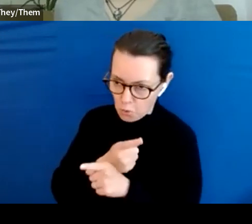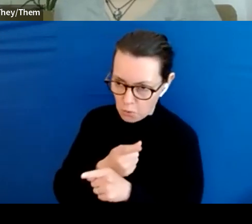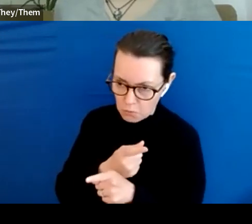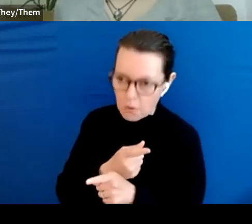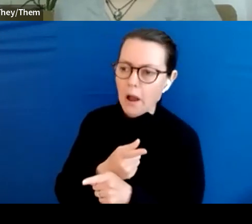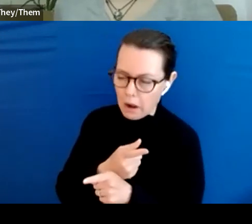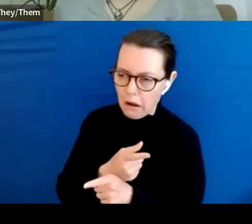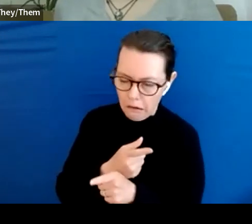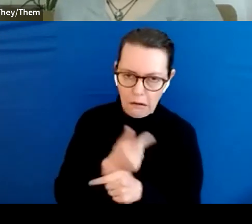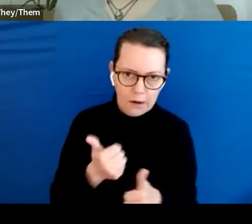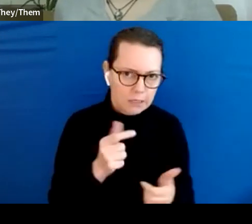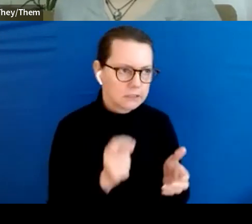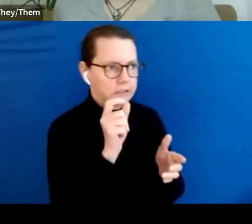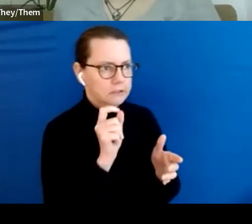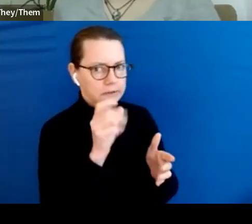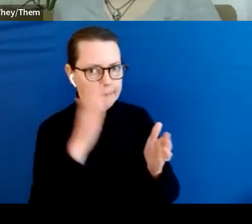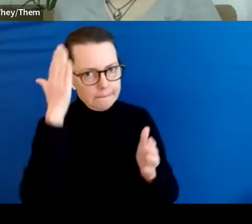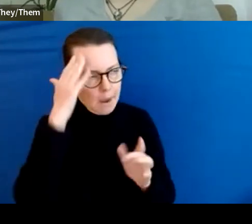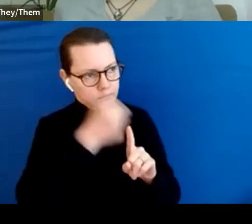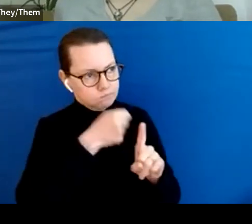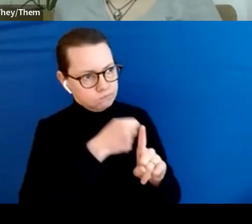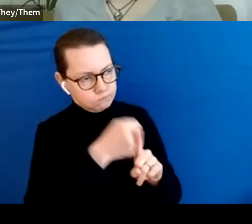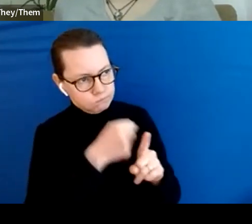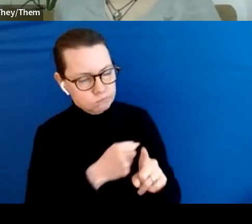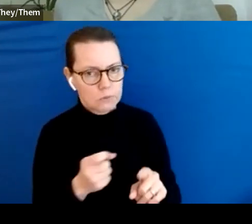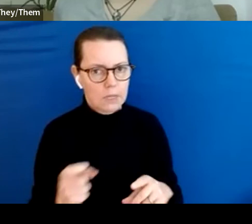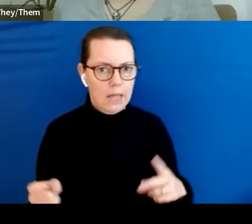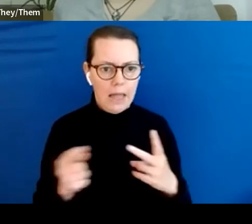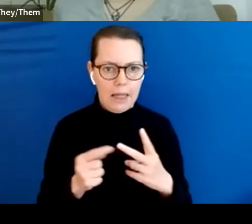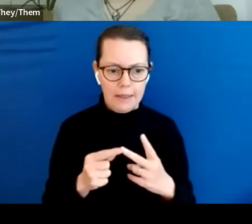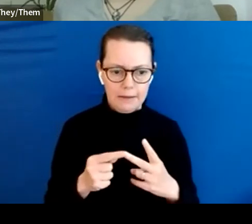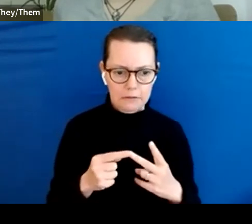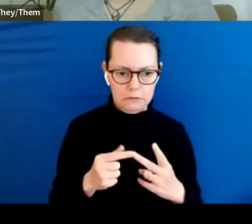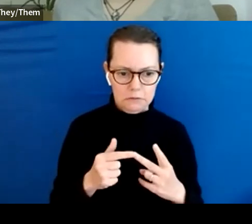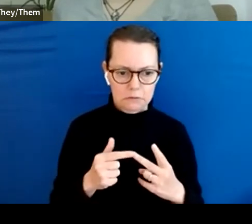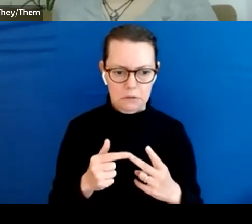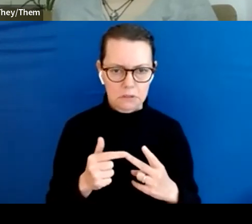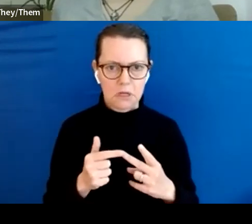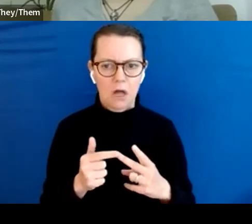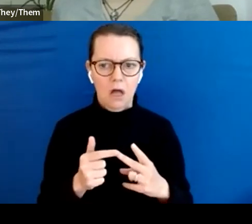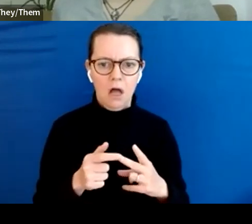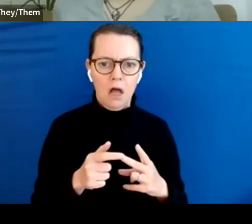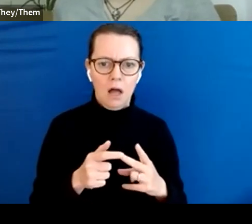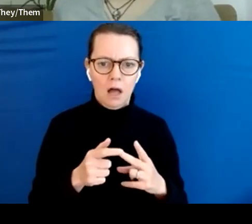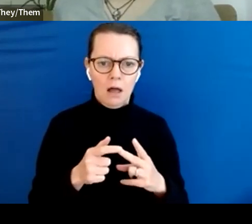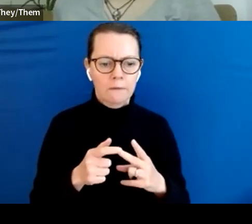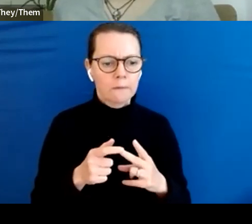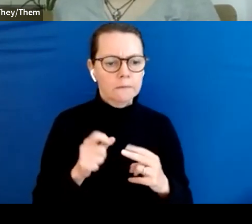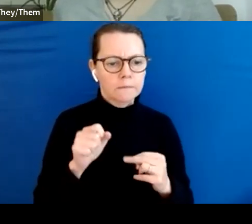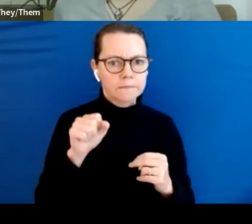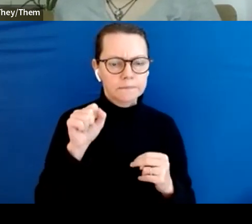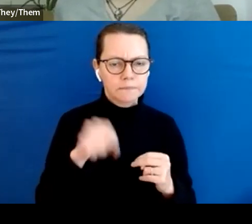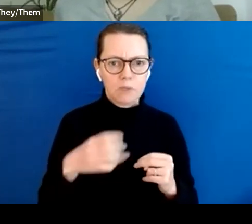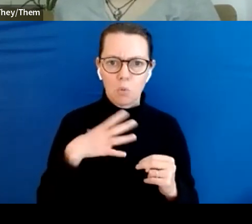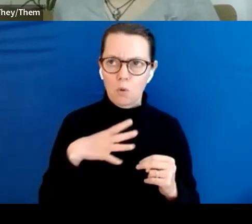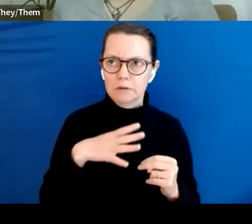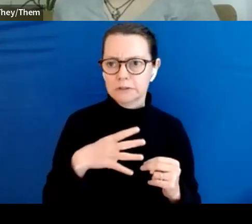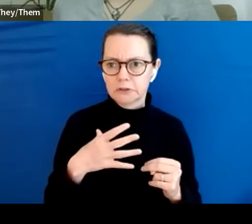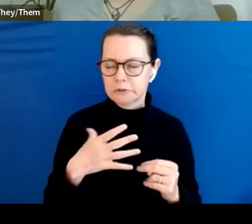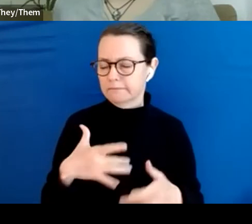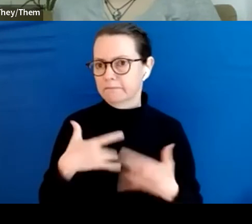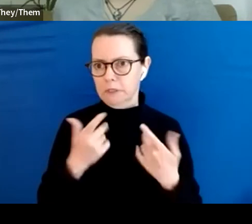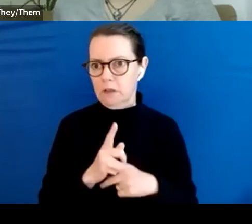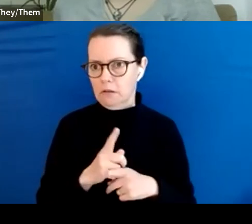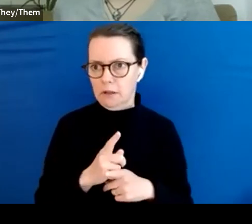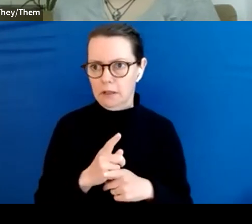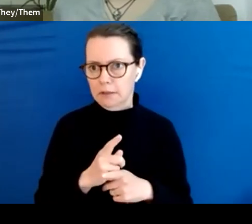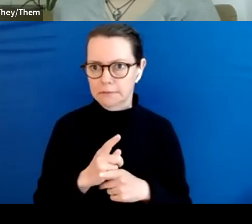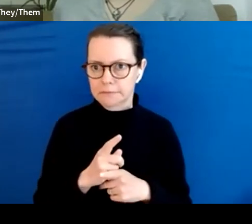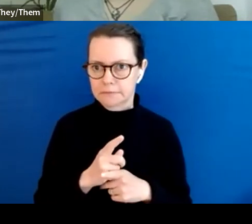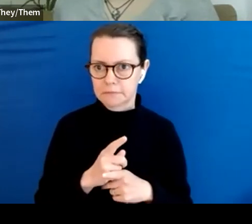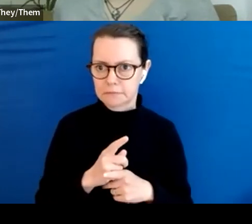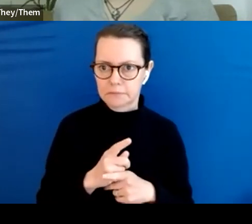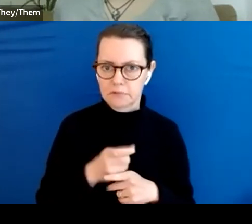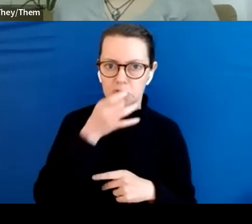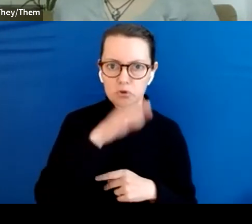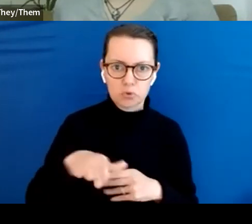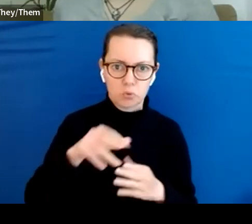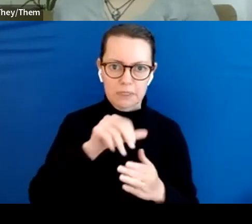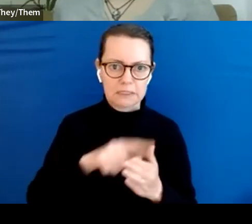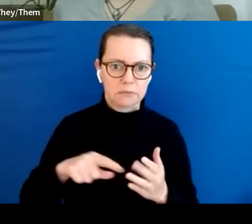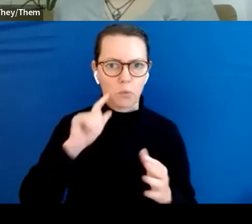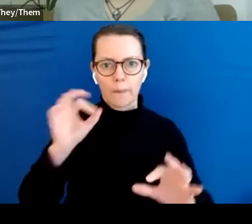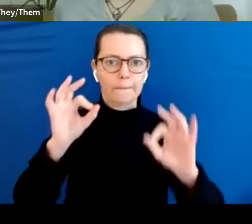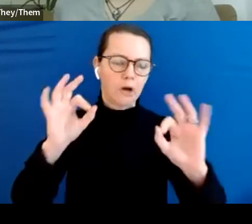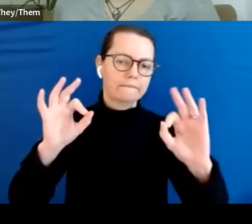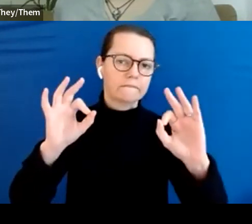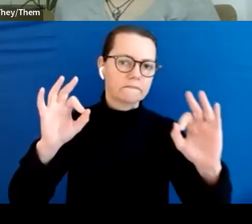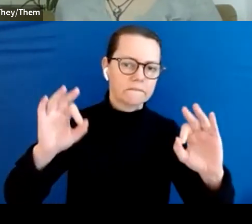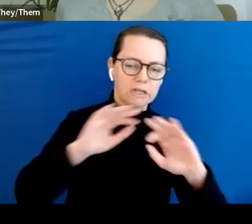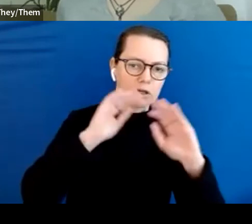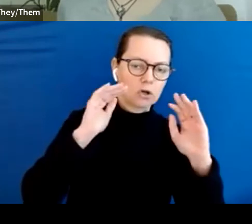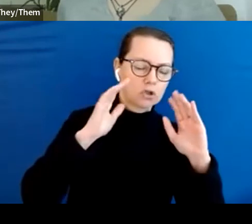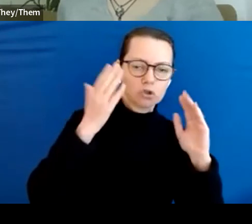Mom and I would have a conversation beforehand and then she would kind of go in and advocate for me and but also going back to. That's why I kind of stressed because although we want to imagine that the children with disability will go to a perfect score